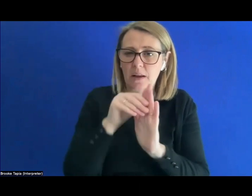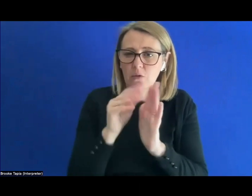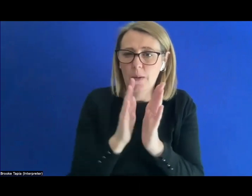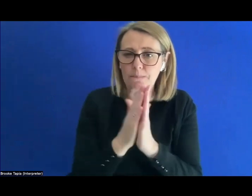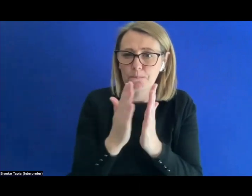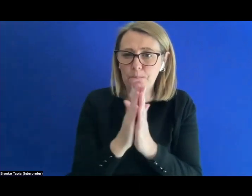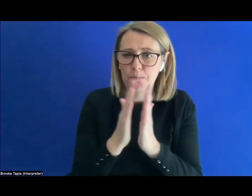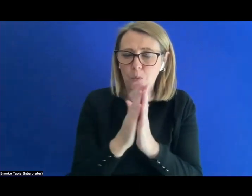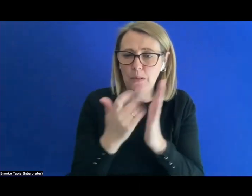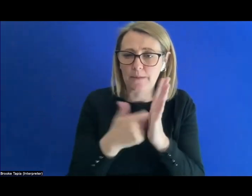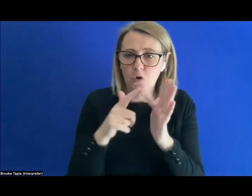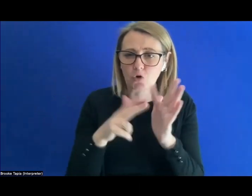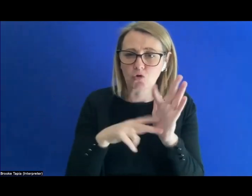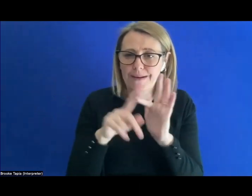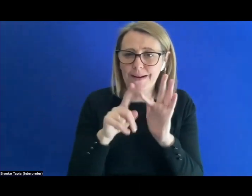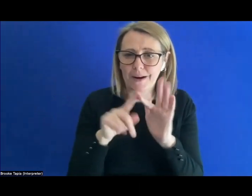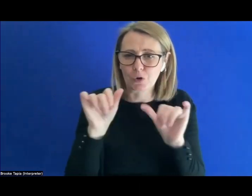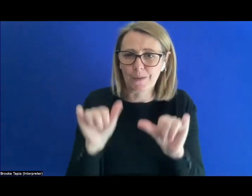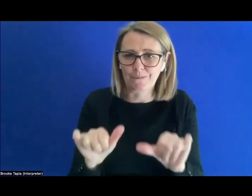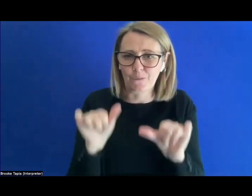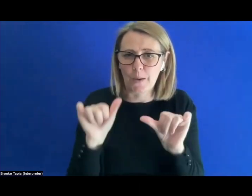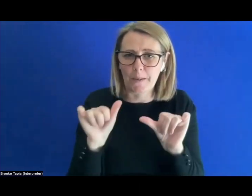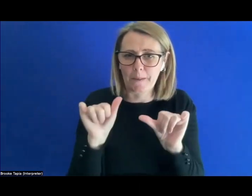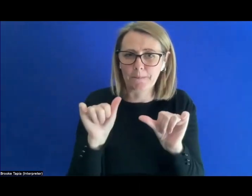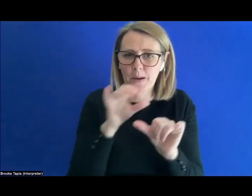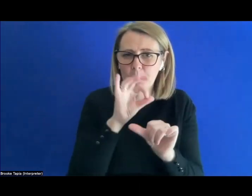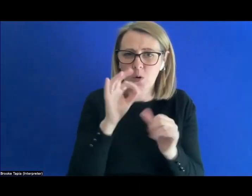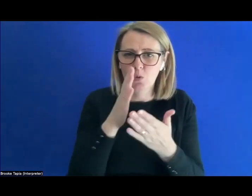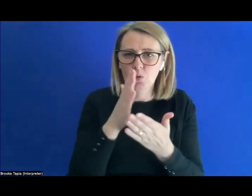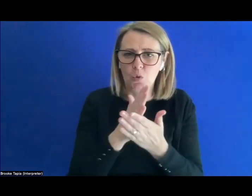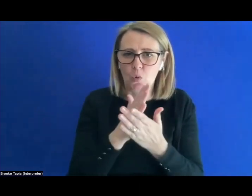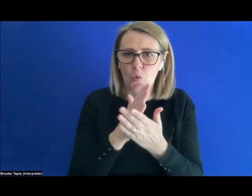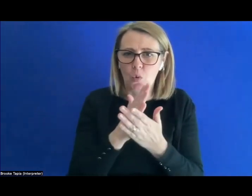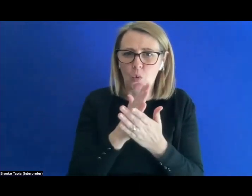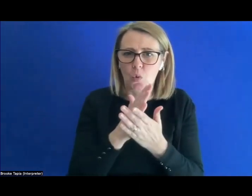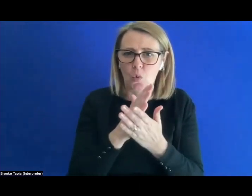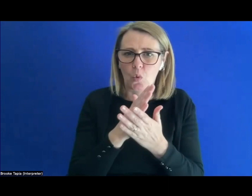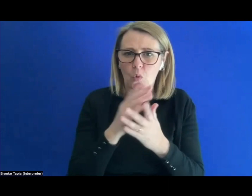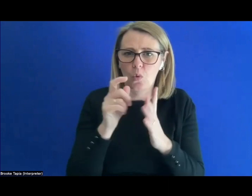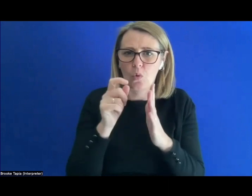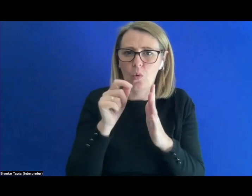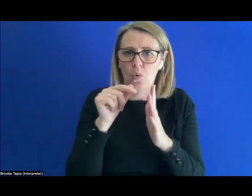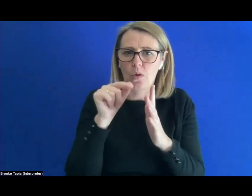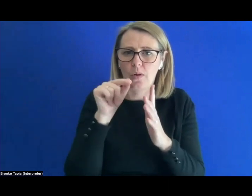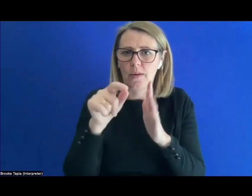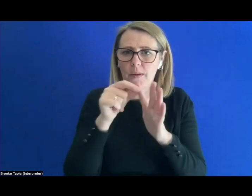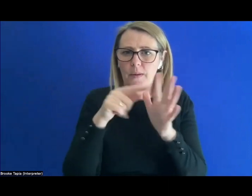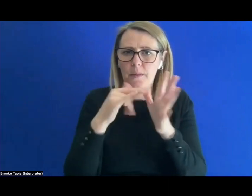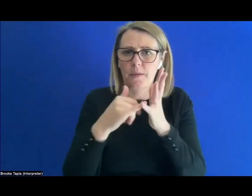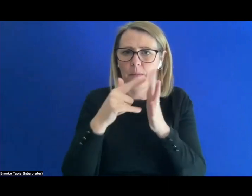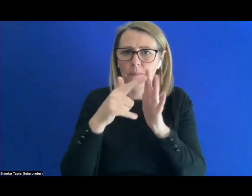confirm that. I’m just not aware of the passions bit in the URL. That’s something a bit new to